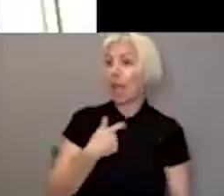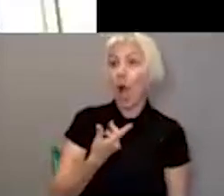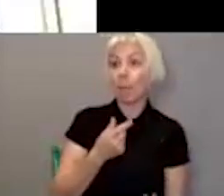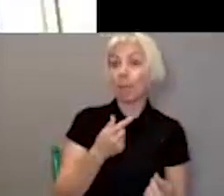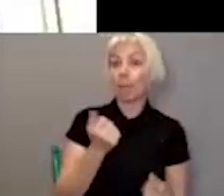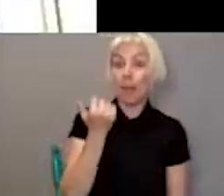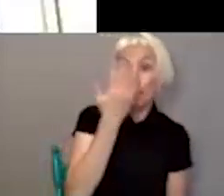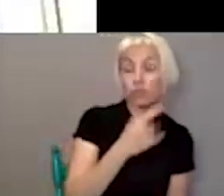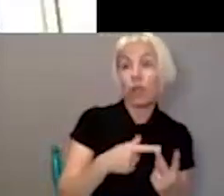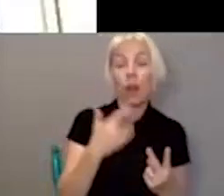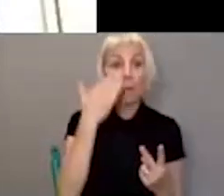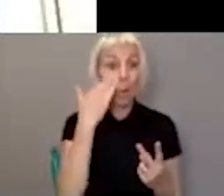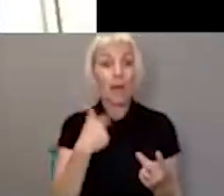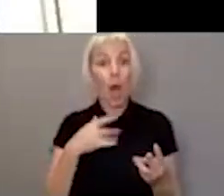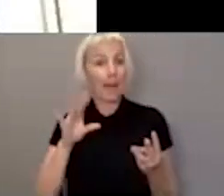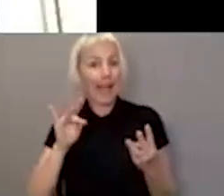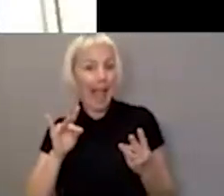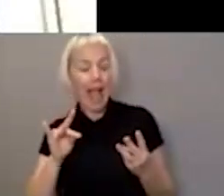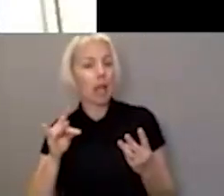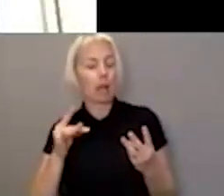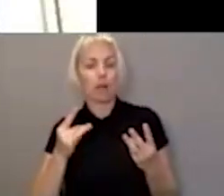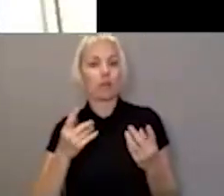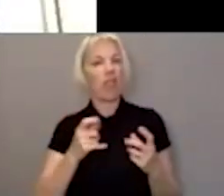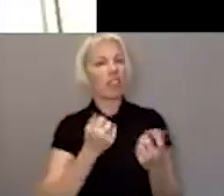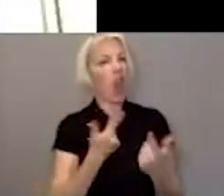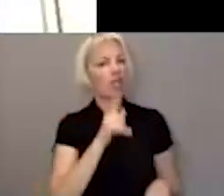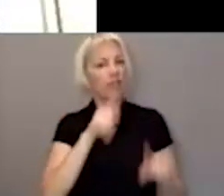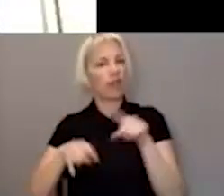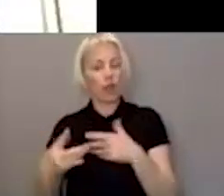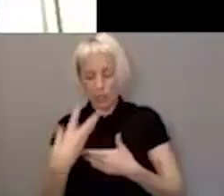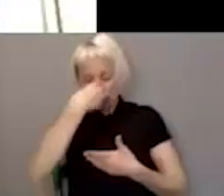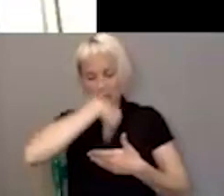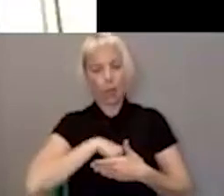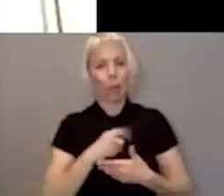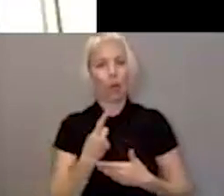absolute responsibility in make sure that I do that and do the best that I possibly